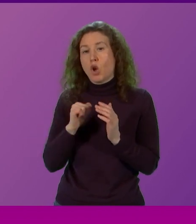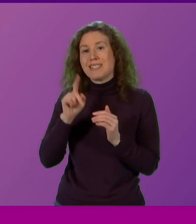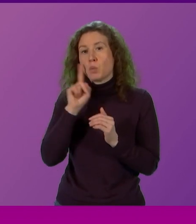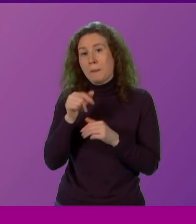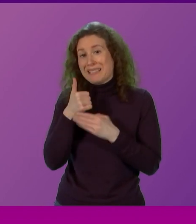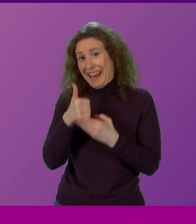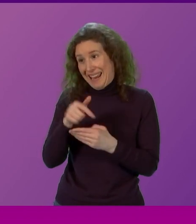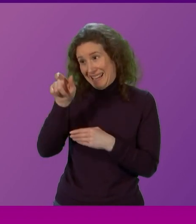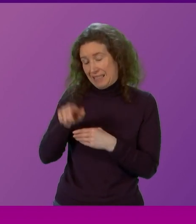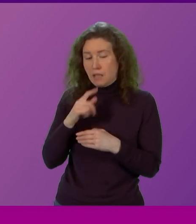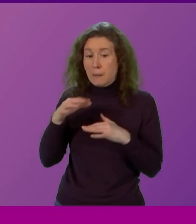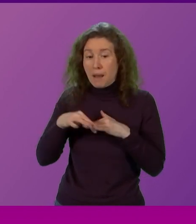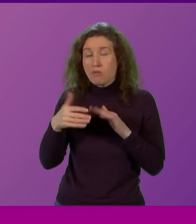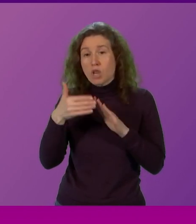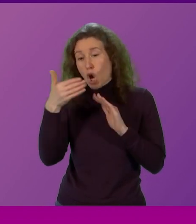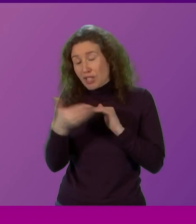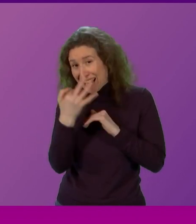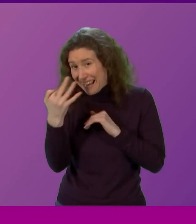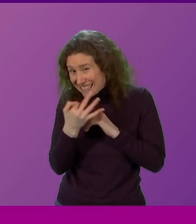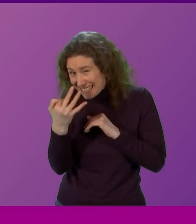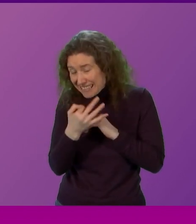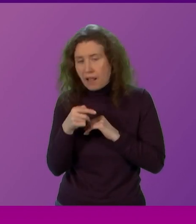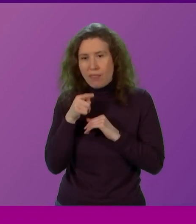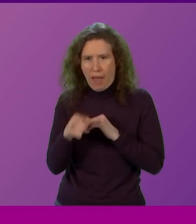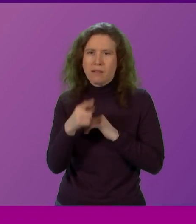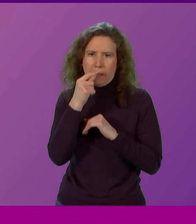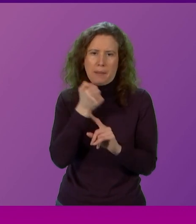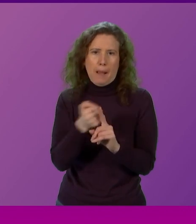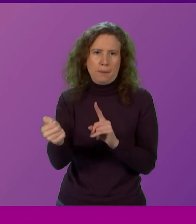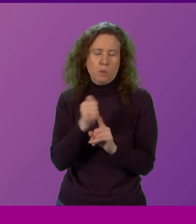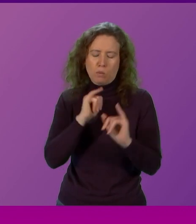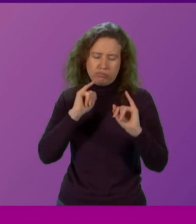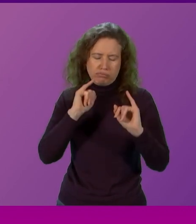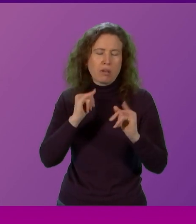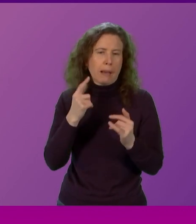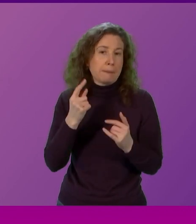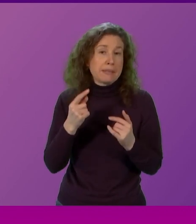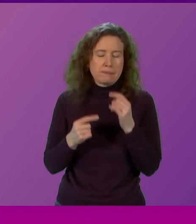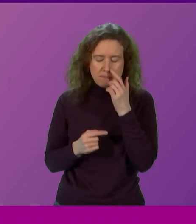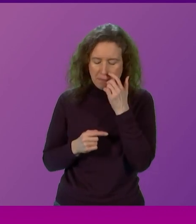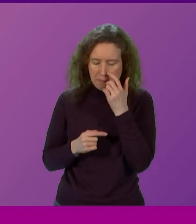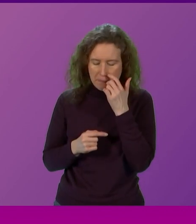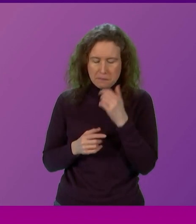Aid that marriage under 18 is a mechanism for abuse in the worst-case scenarios?